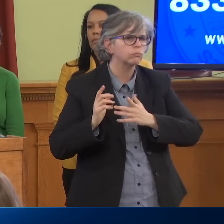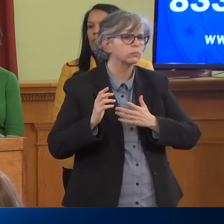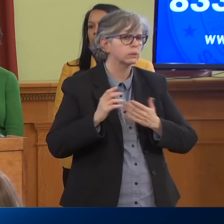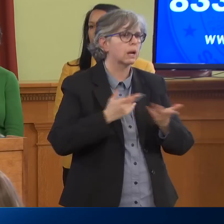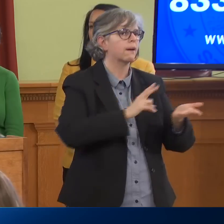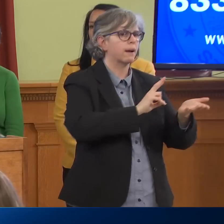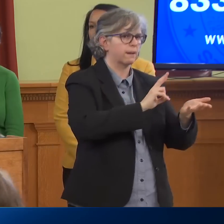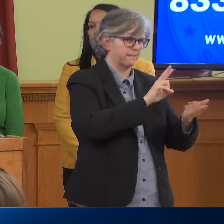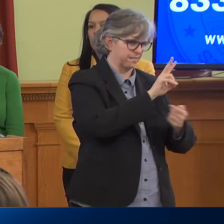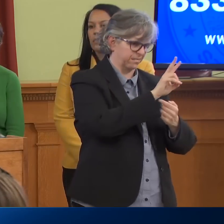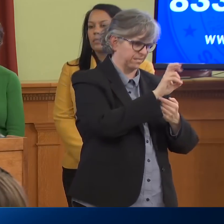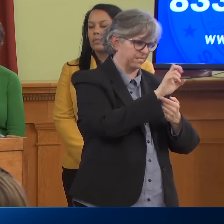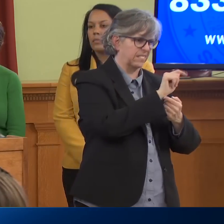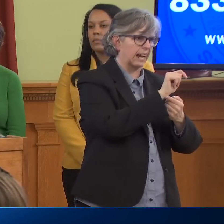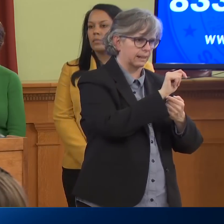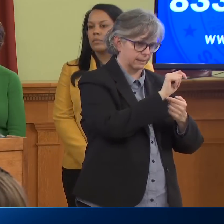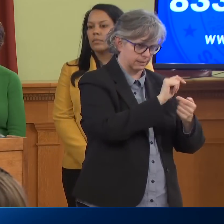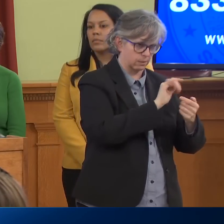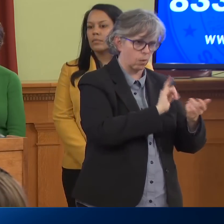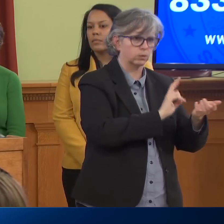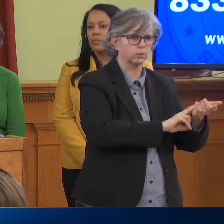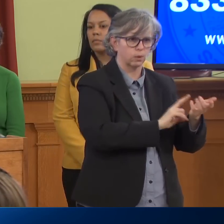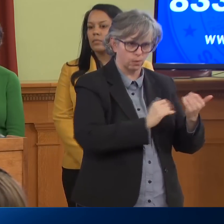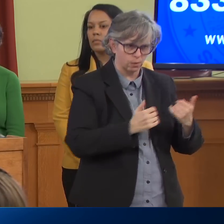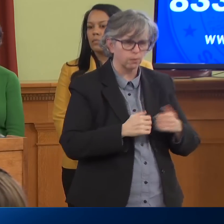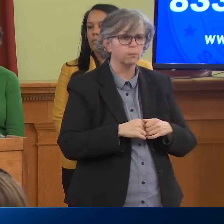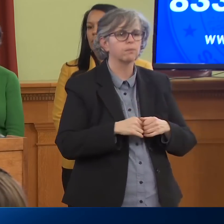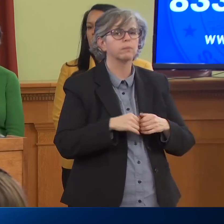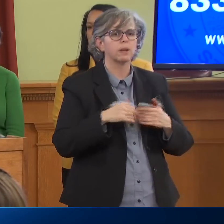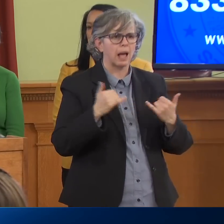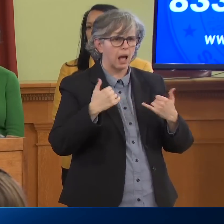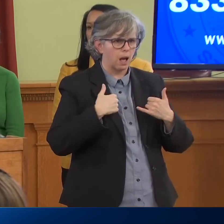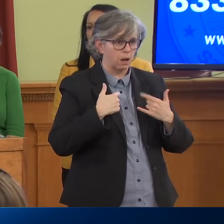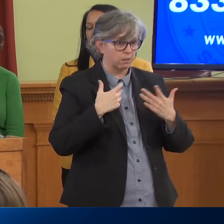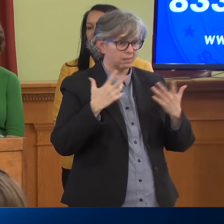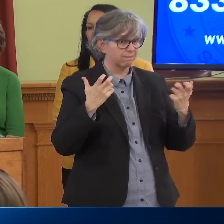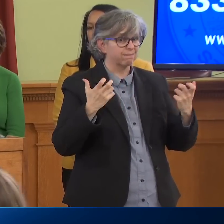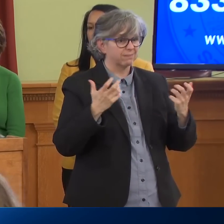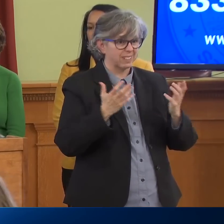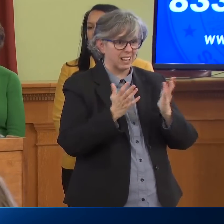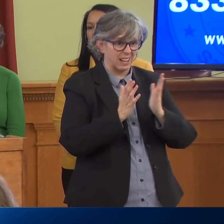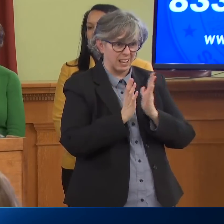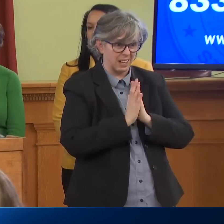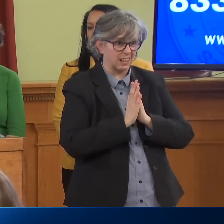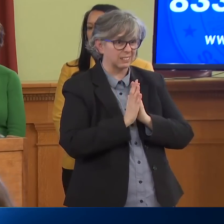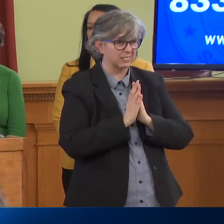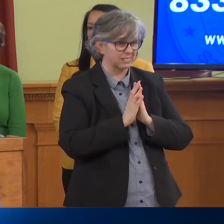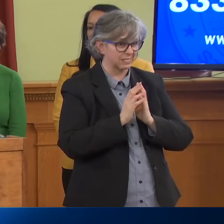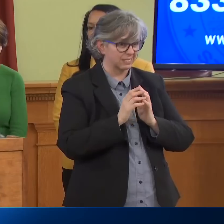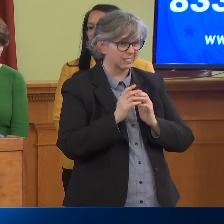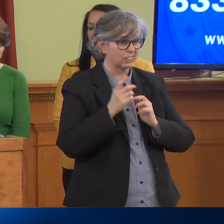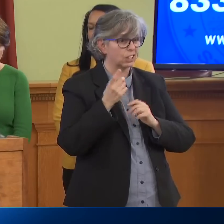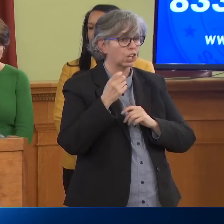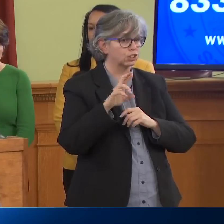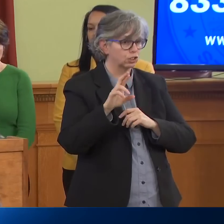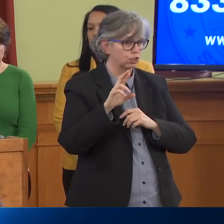REPRESENTATIVES IN THE STATE IN A SEPARATE CALL WITH THE